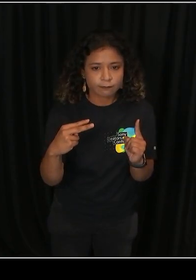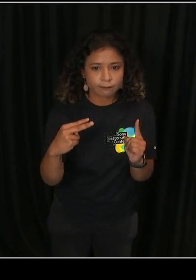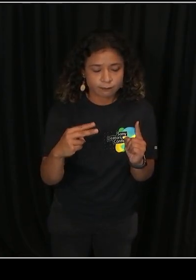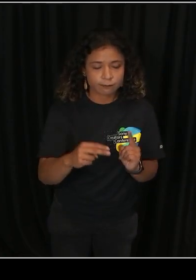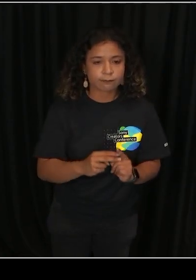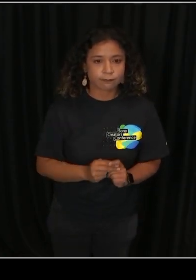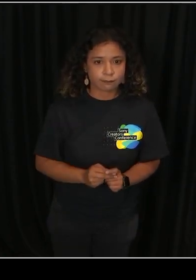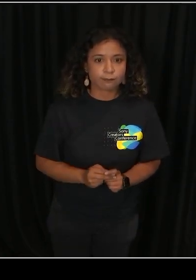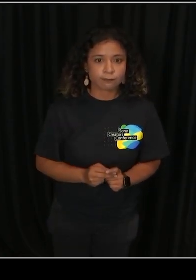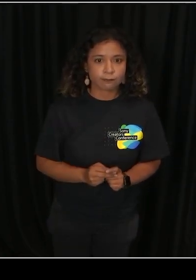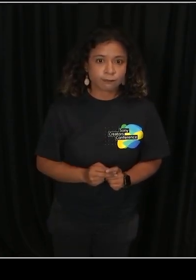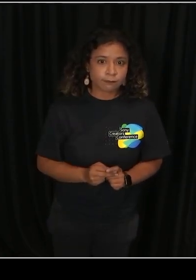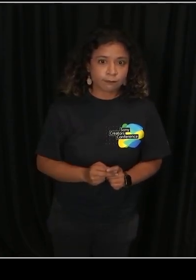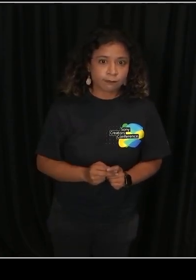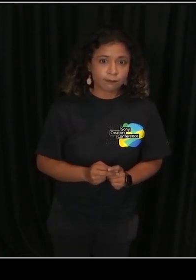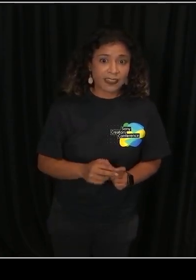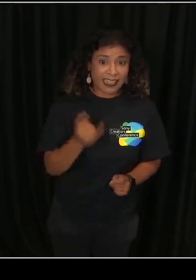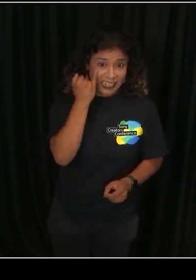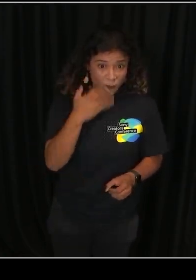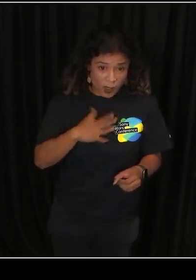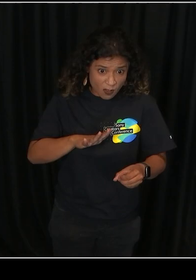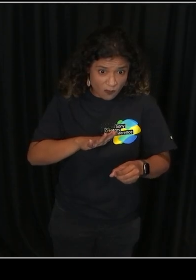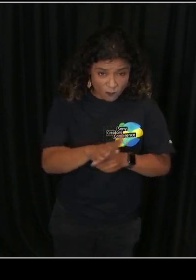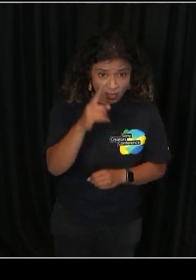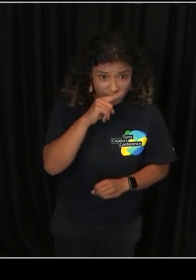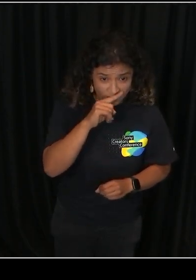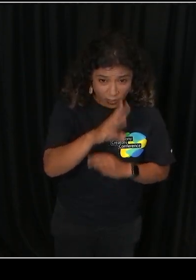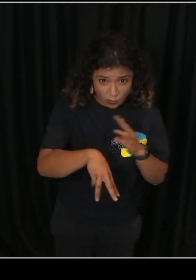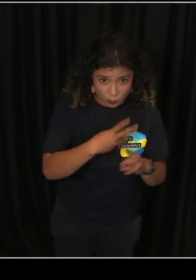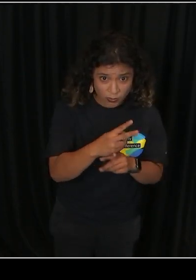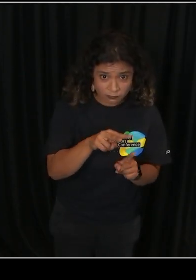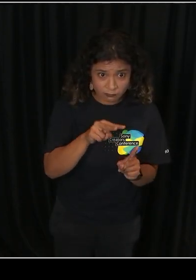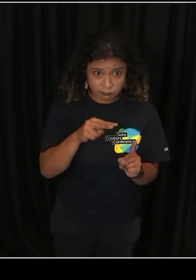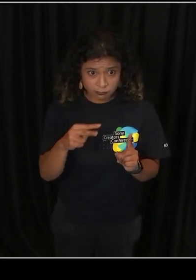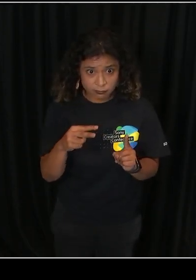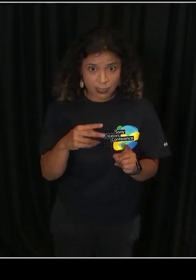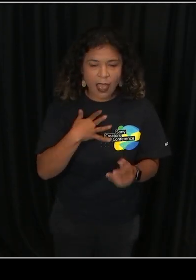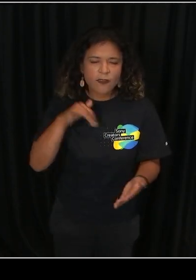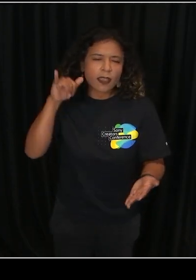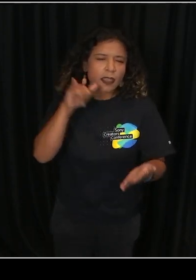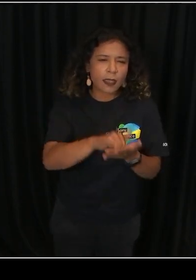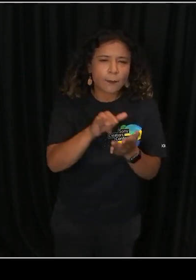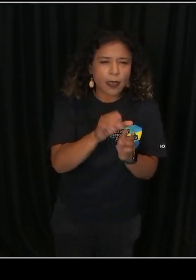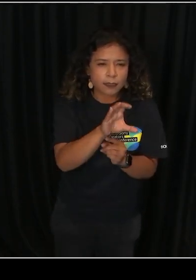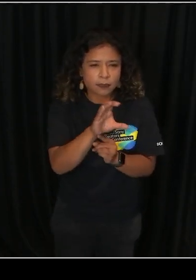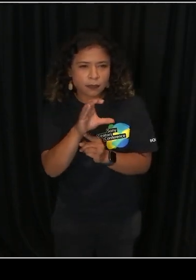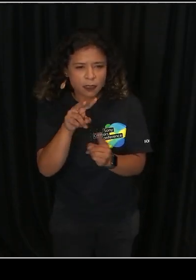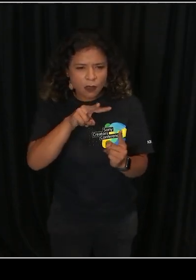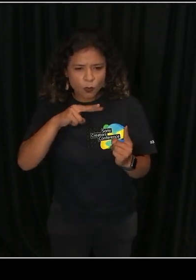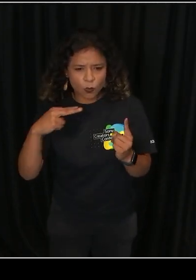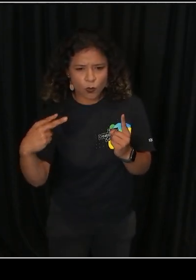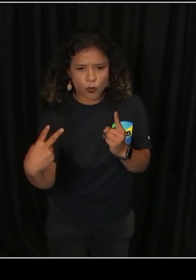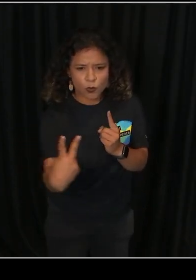And going fully virtual, it allows us to create impossible camera angles like this where we have an over-the-shoulder camera of the player,